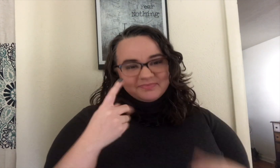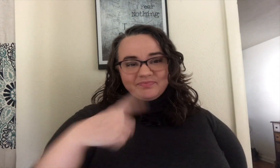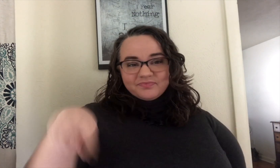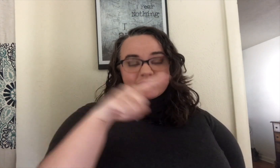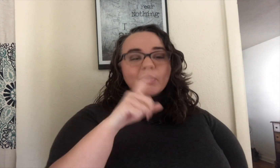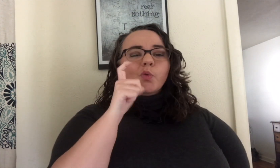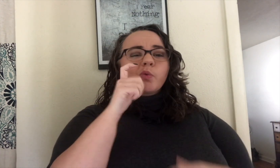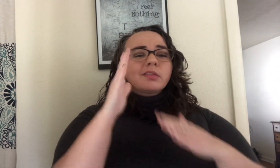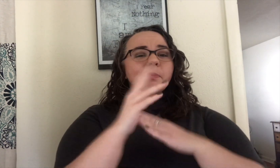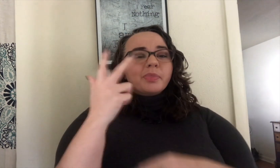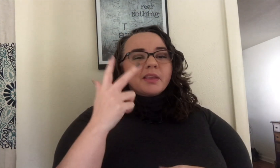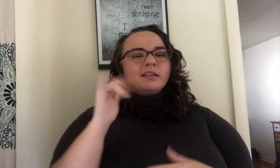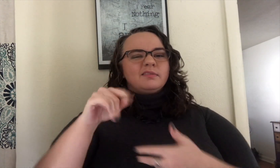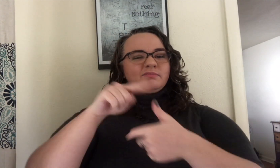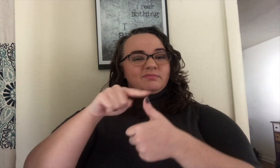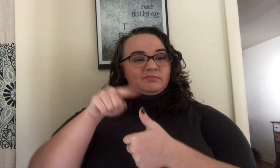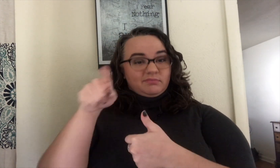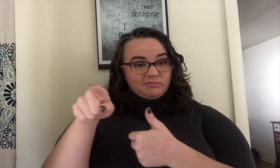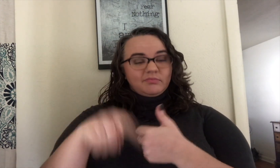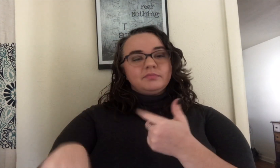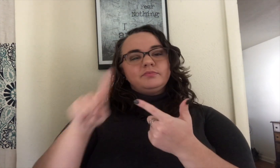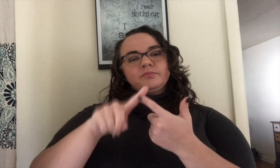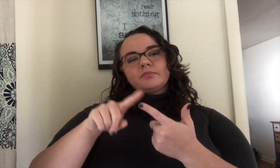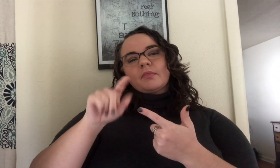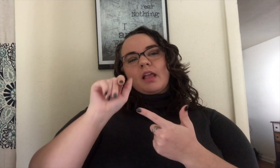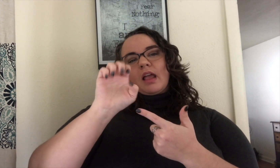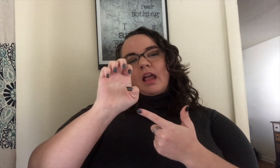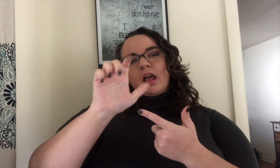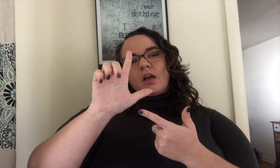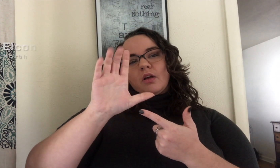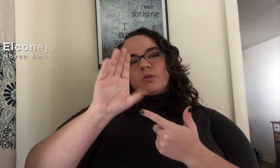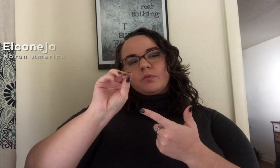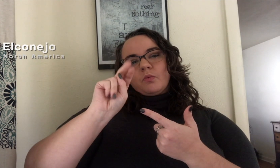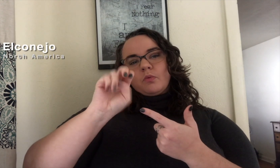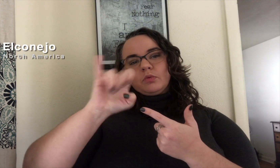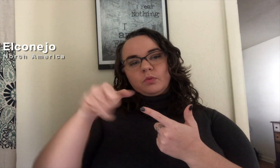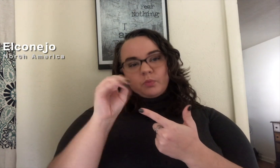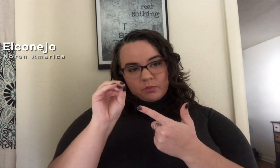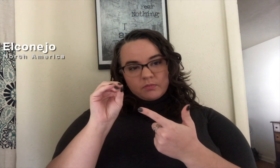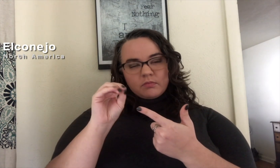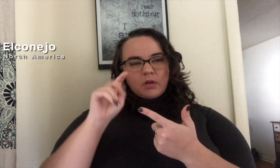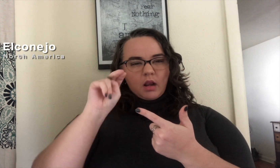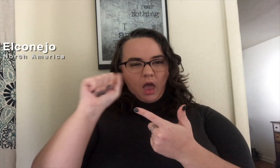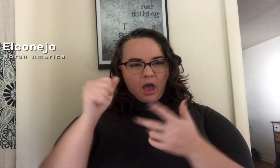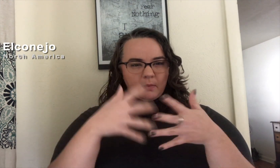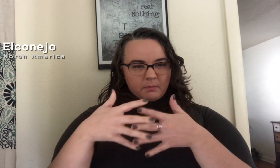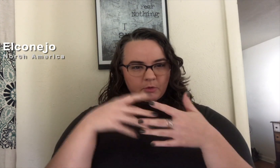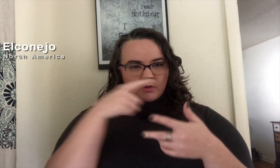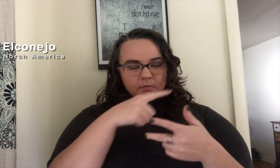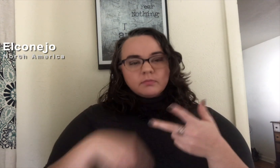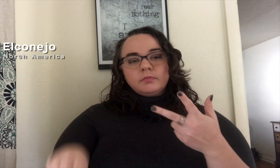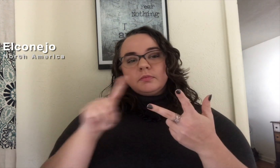especially to the runner-ups: especially to the runner-ups: Elconejo (NA),